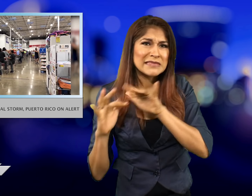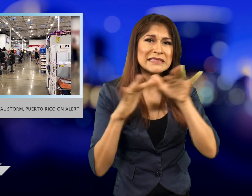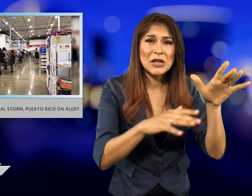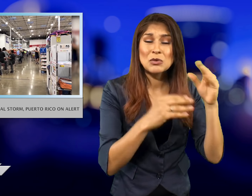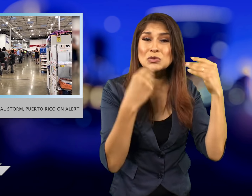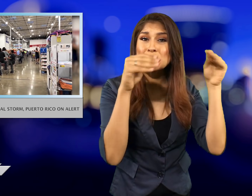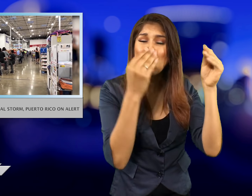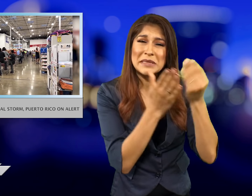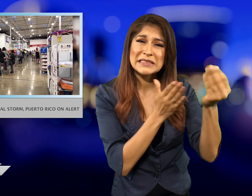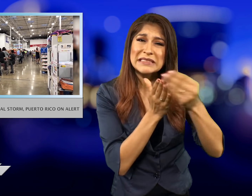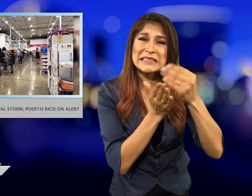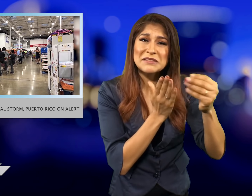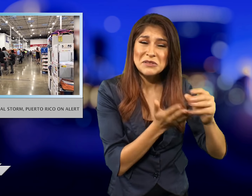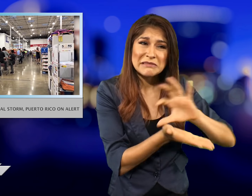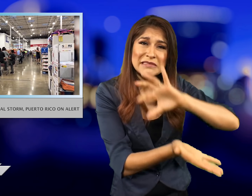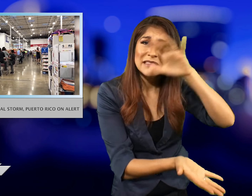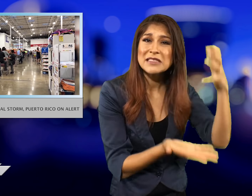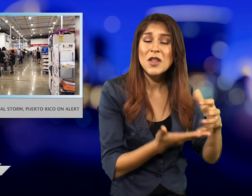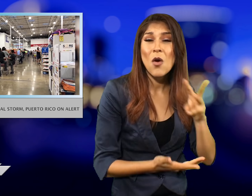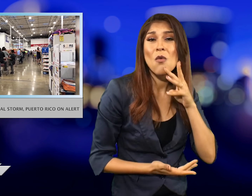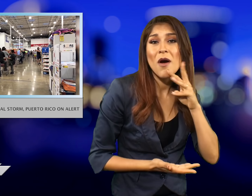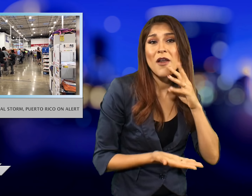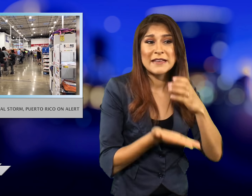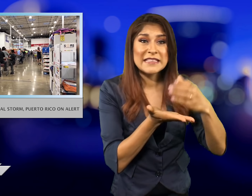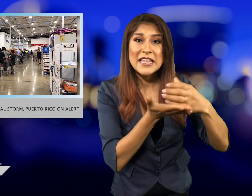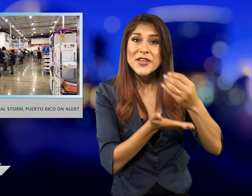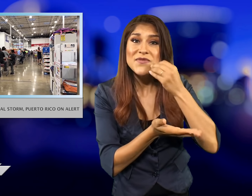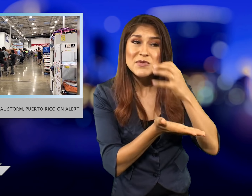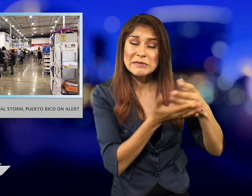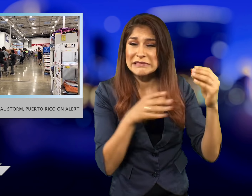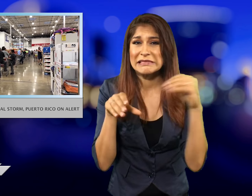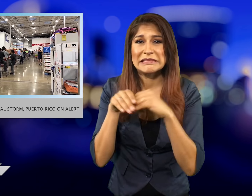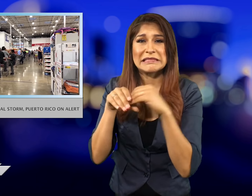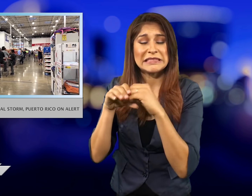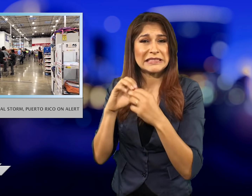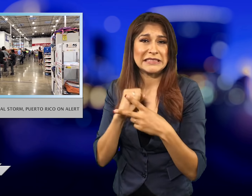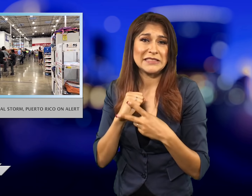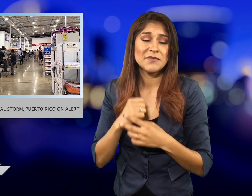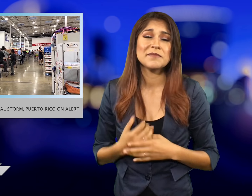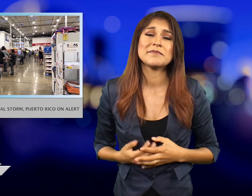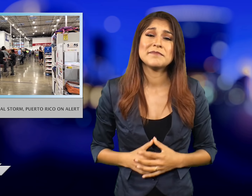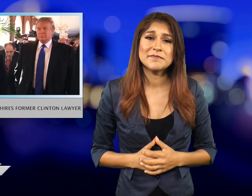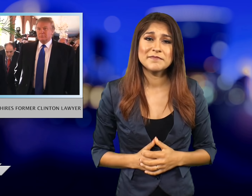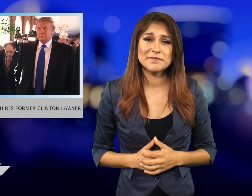Many have flocked to stores to stock up on water and dry goods.